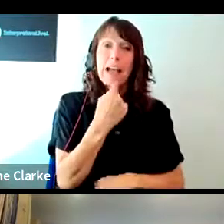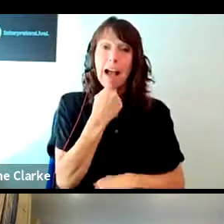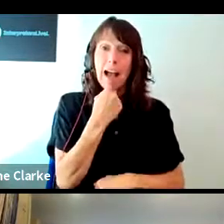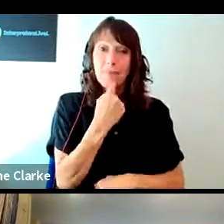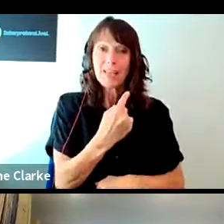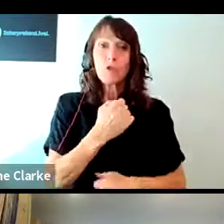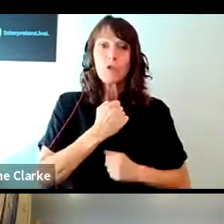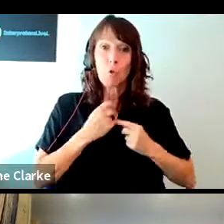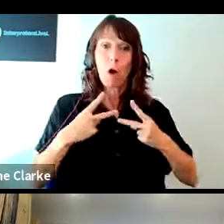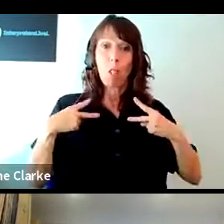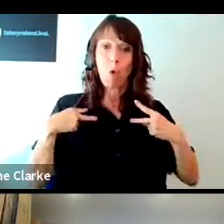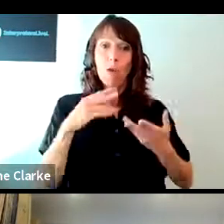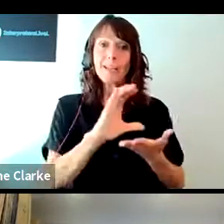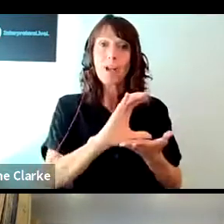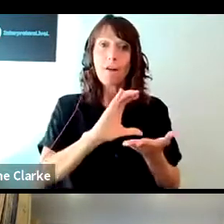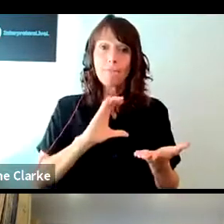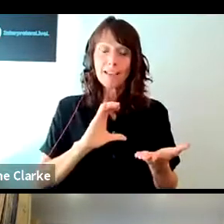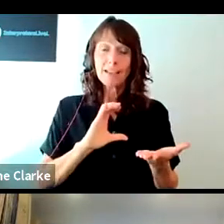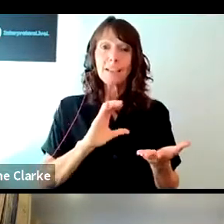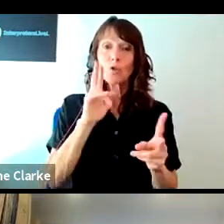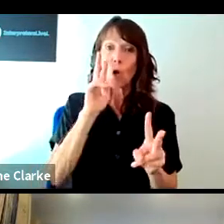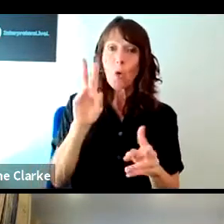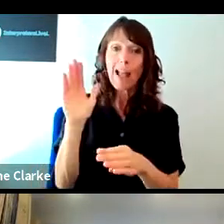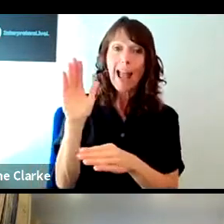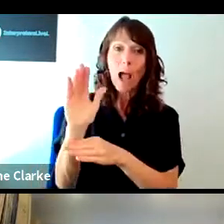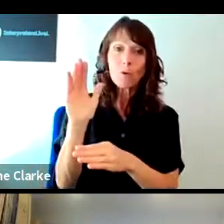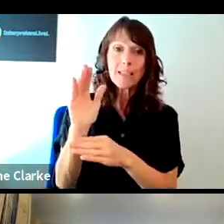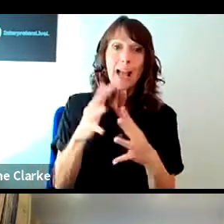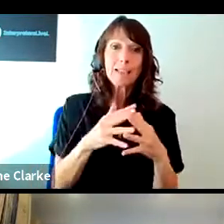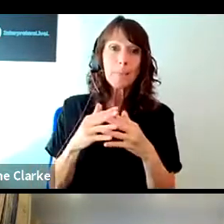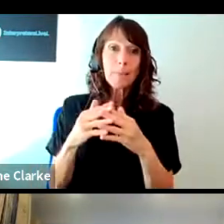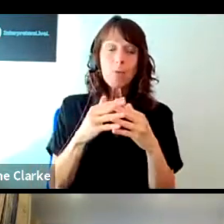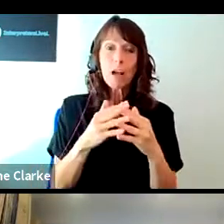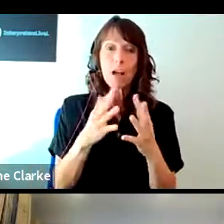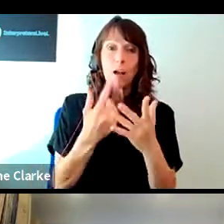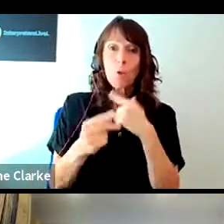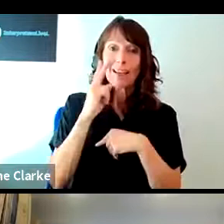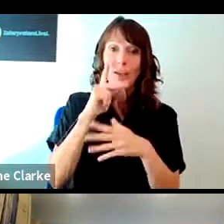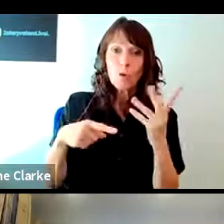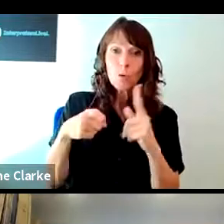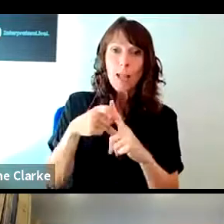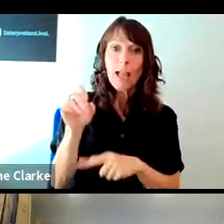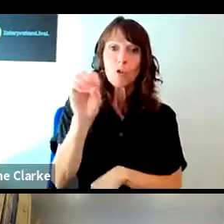There's a lot of talent outside the states that we need helping us. So I just want to say we are